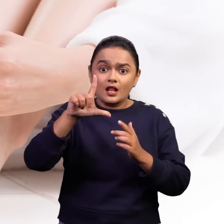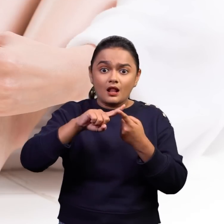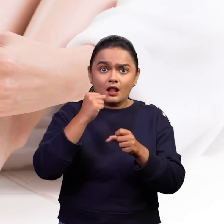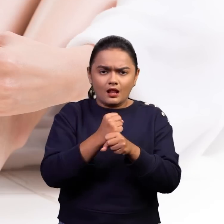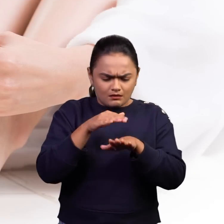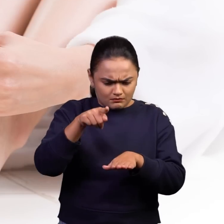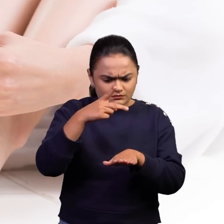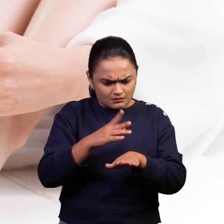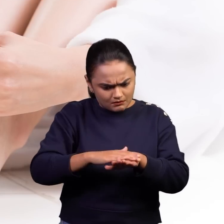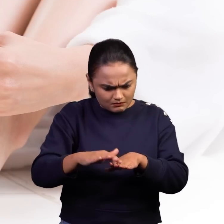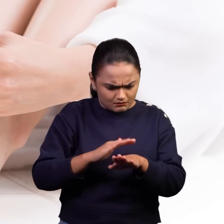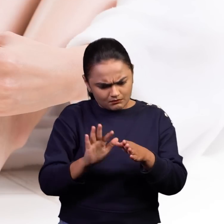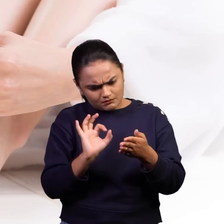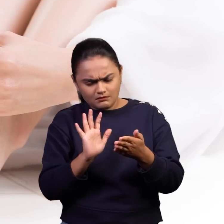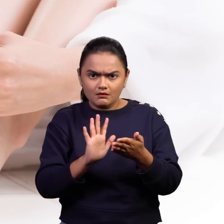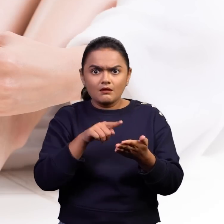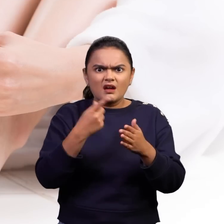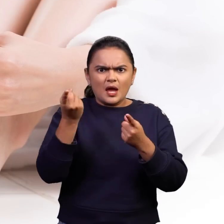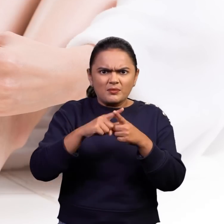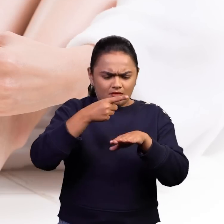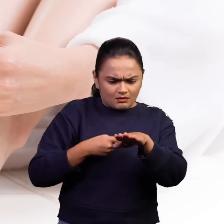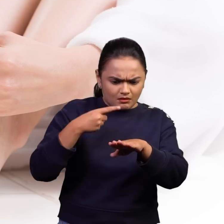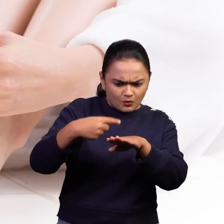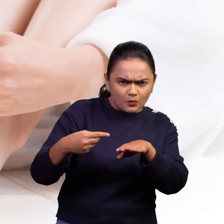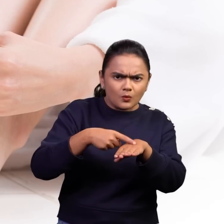check your legs for wounds.